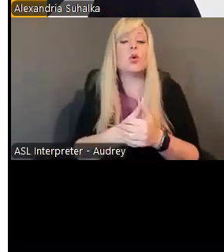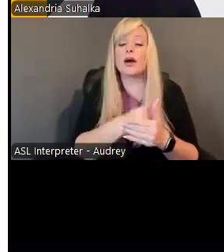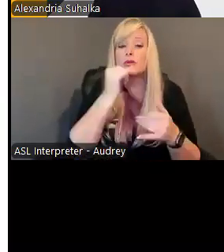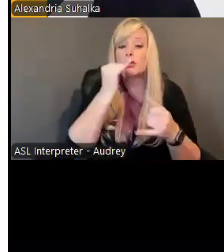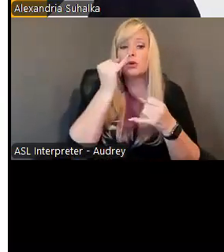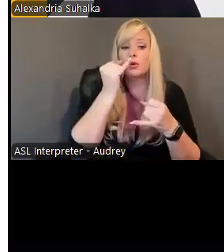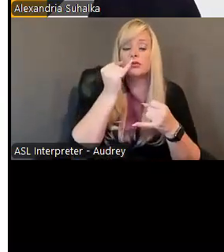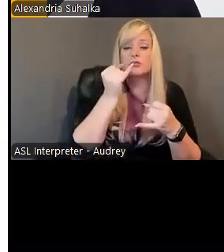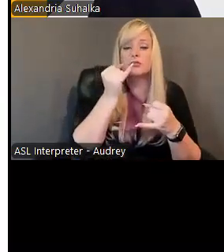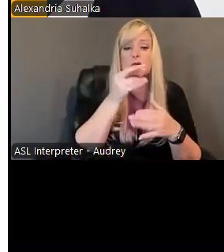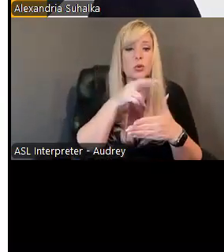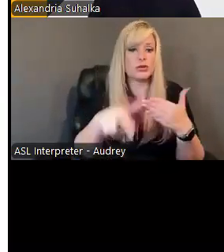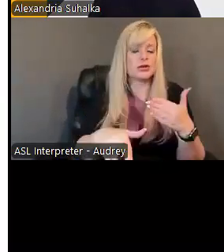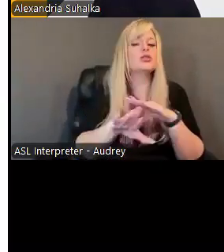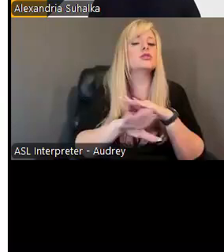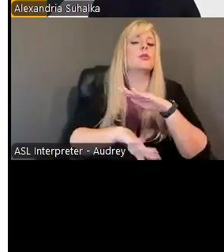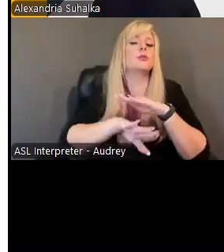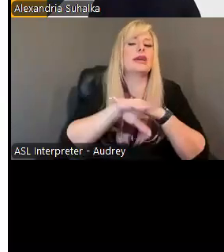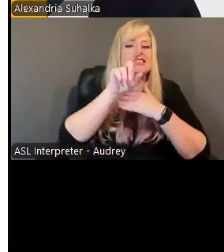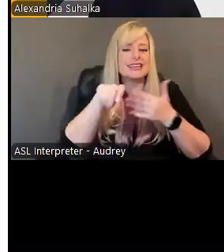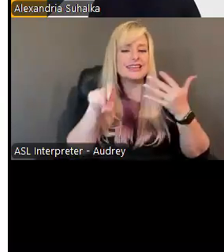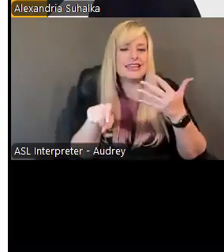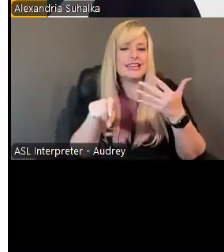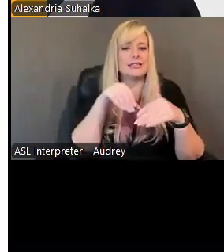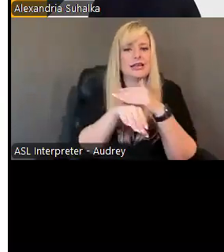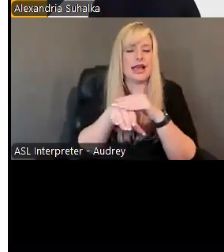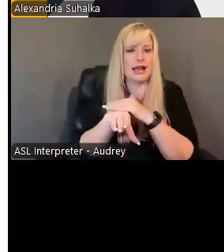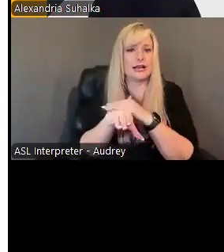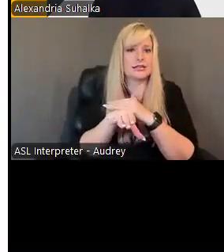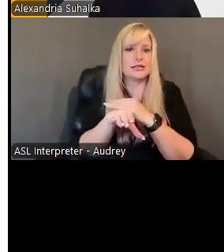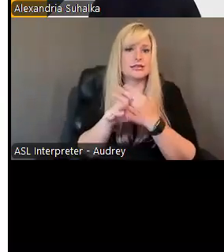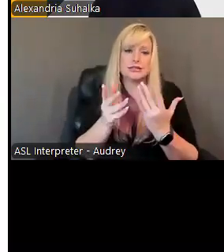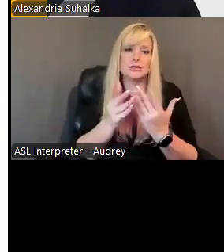basic needs and access within households also has to be considered and we need to